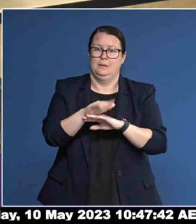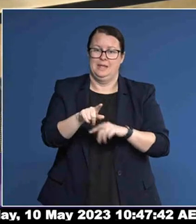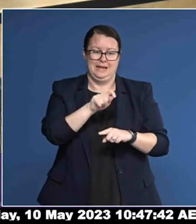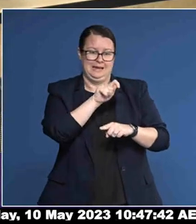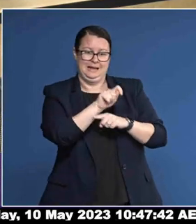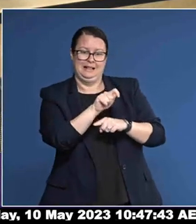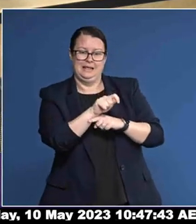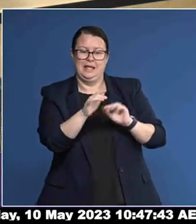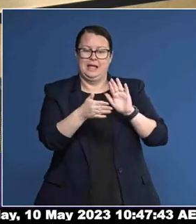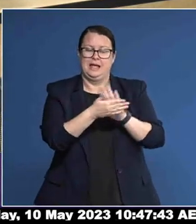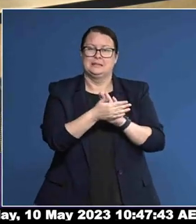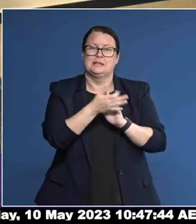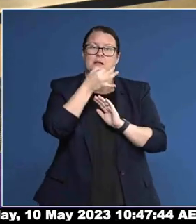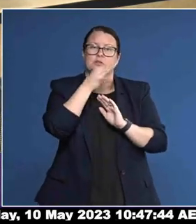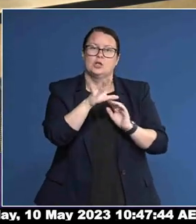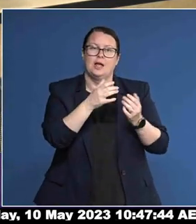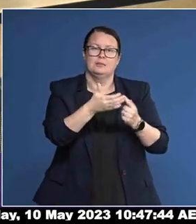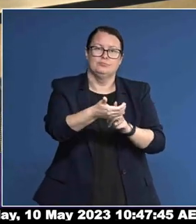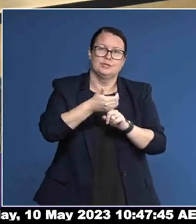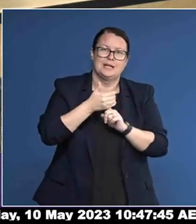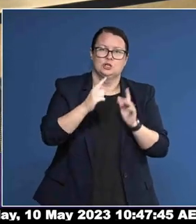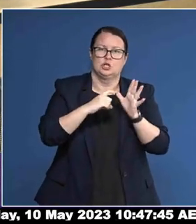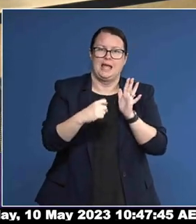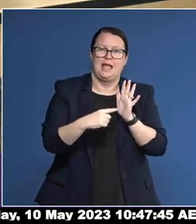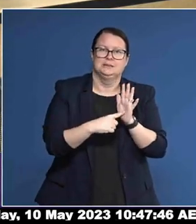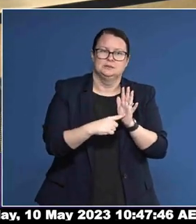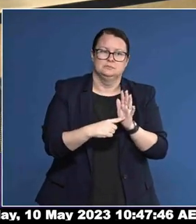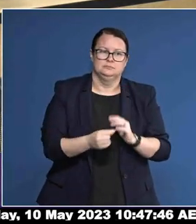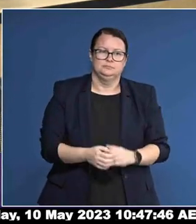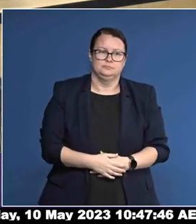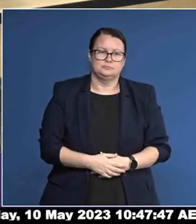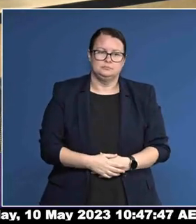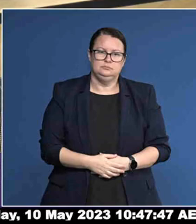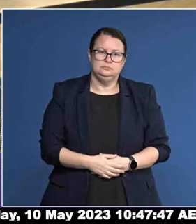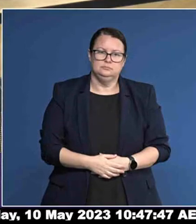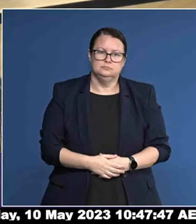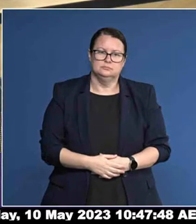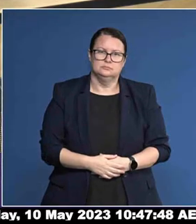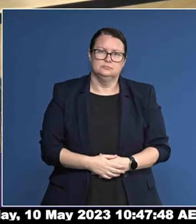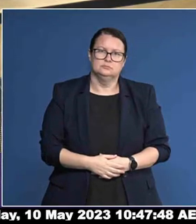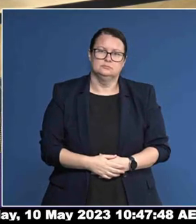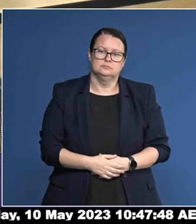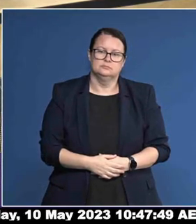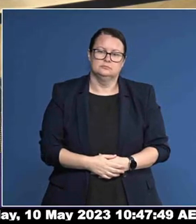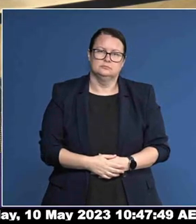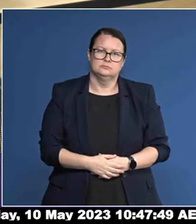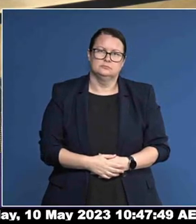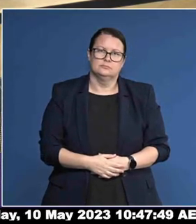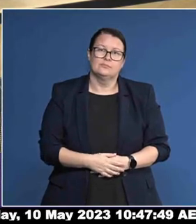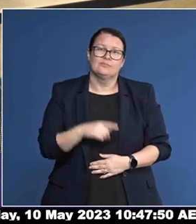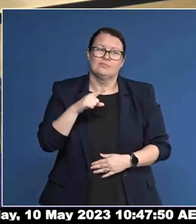Act, I would consider that within, then, the thresholds that are required that it would be